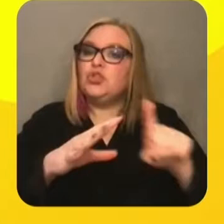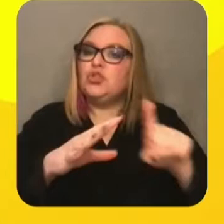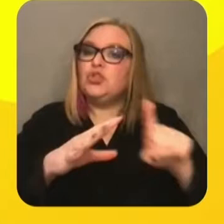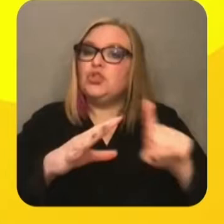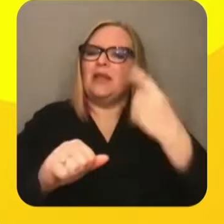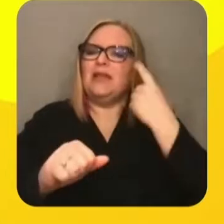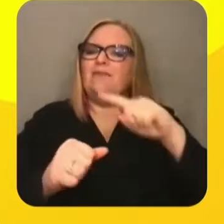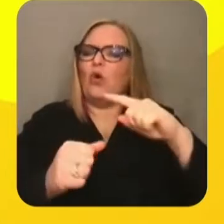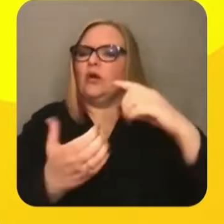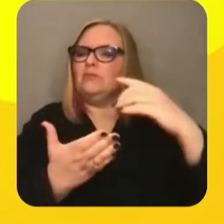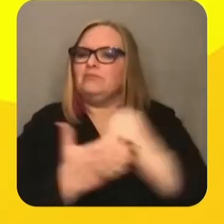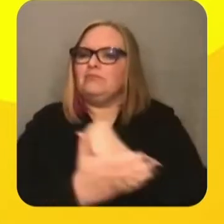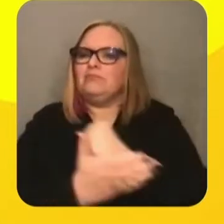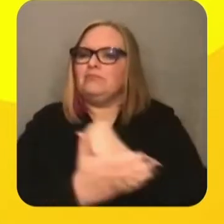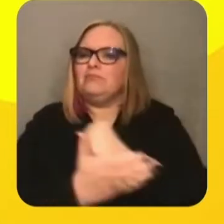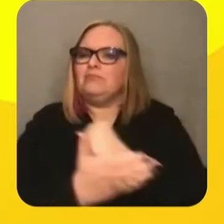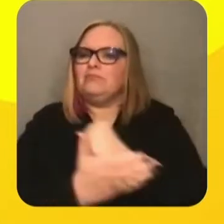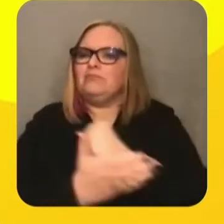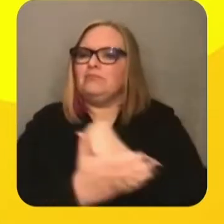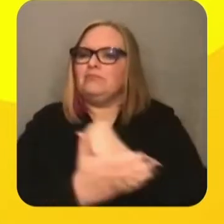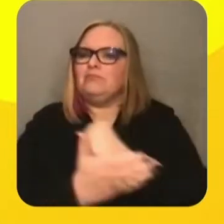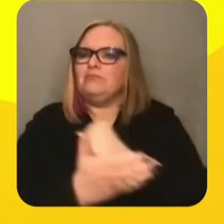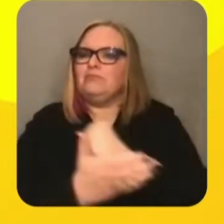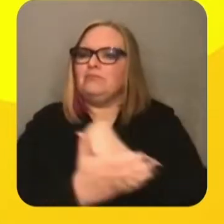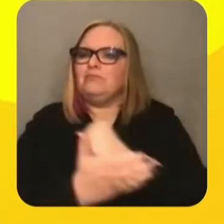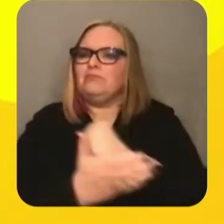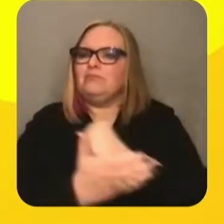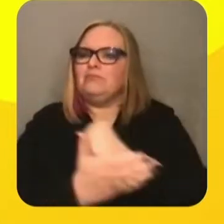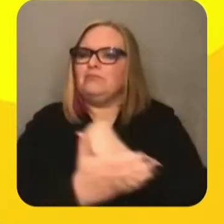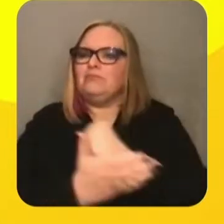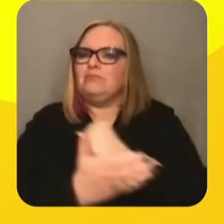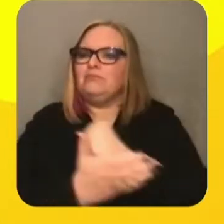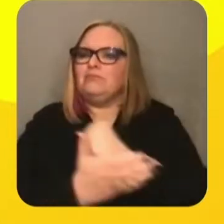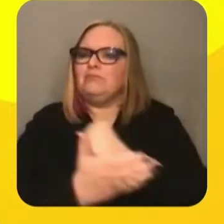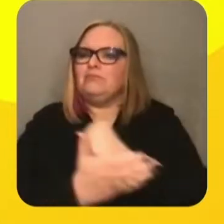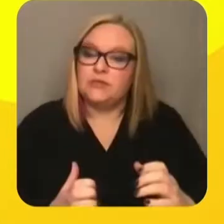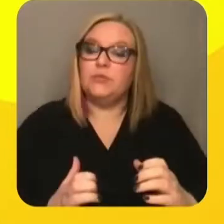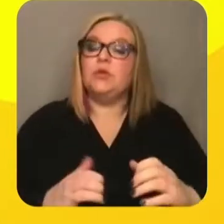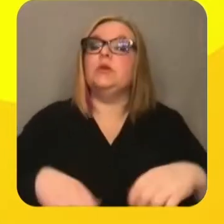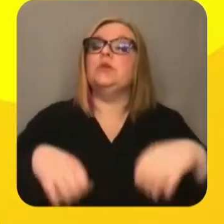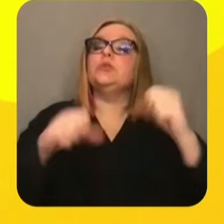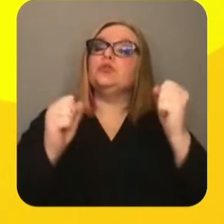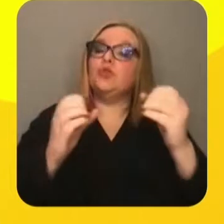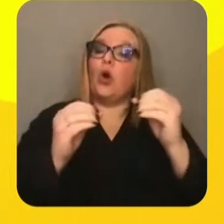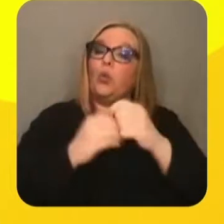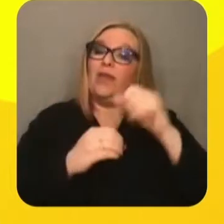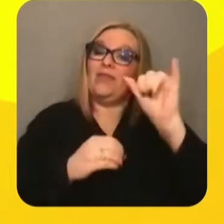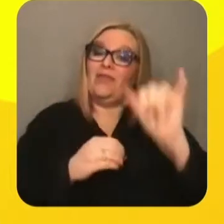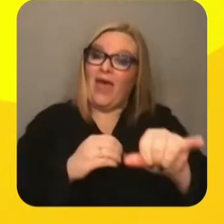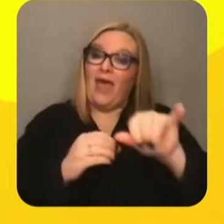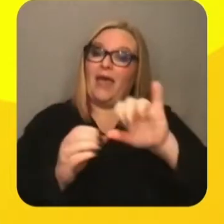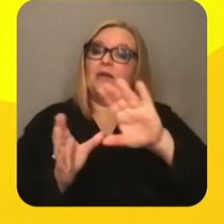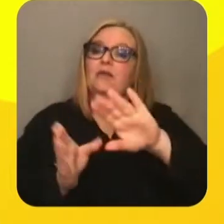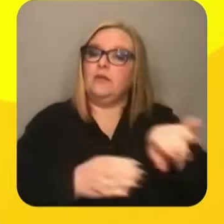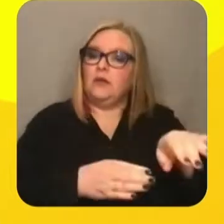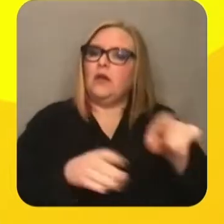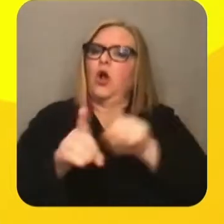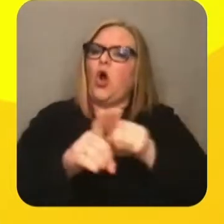and broaden or deepen with our customer segmentation. And so with that, it is also equally important to us.